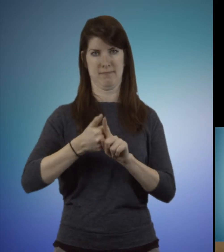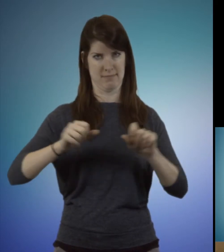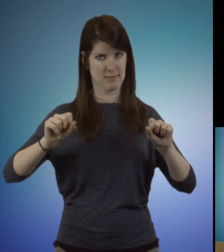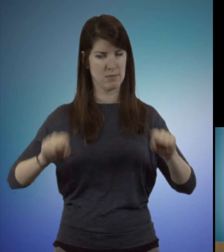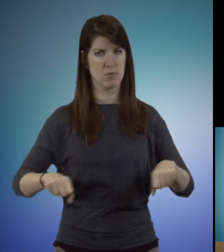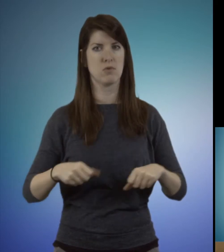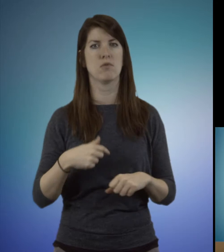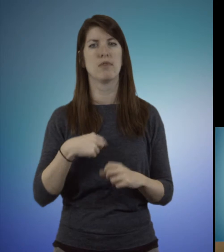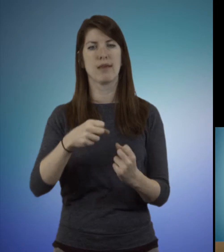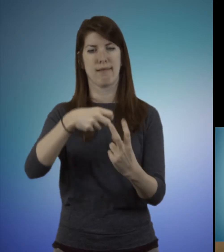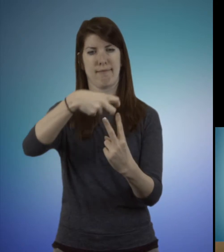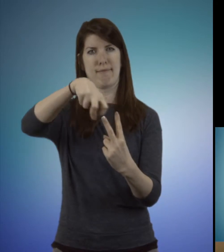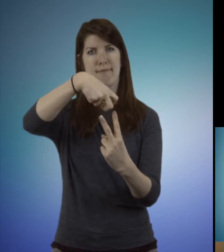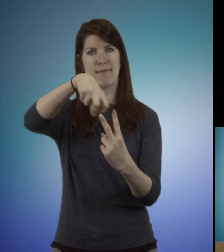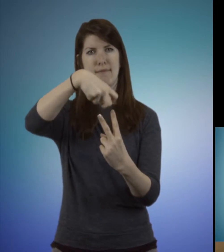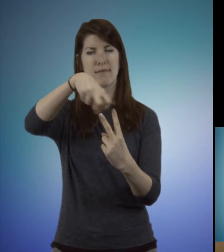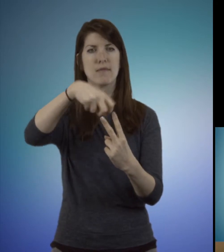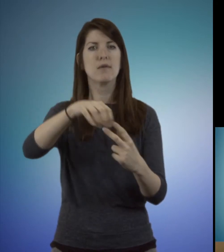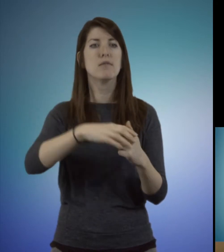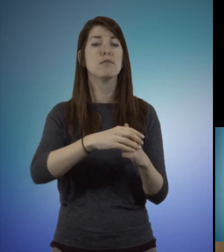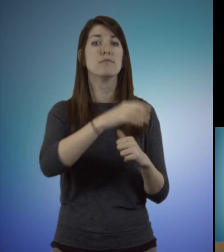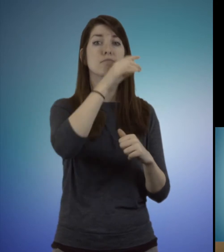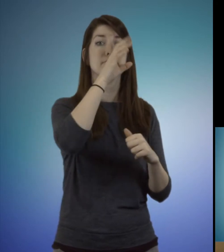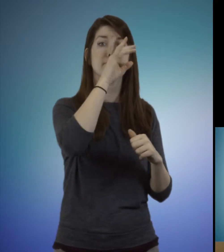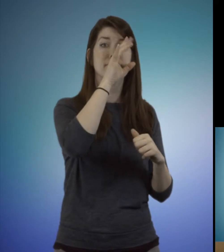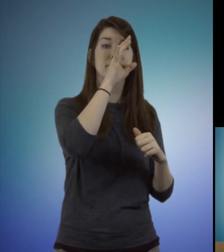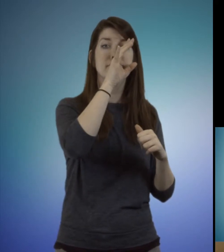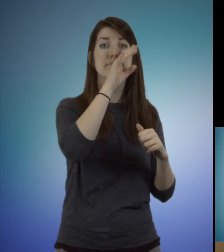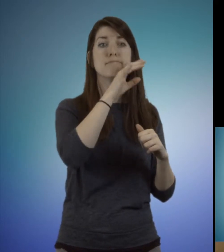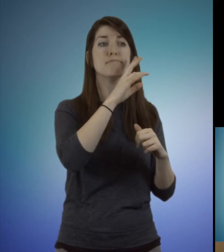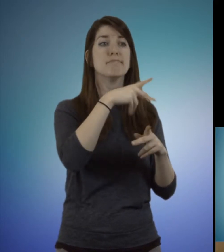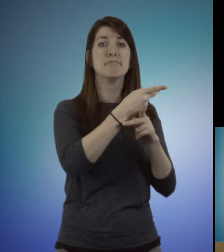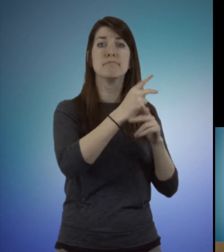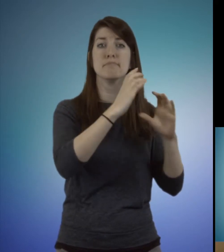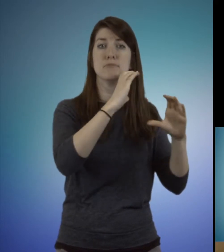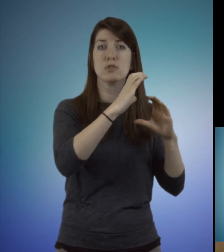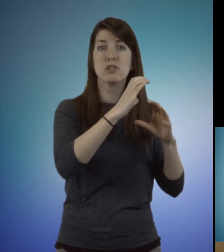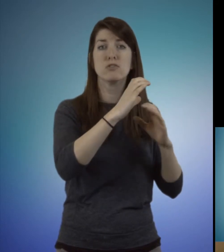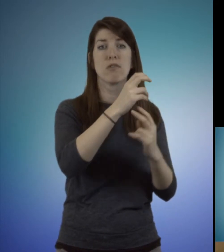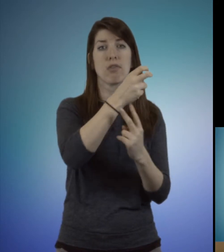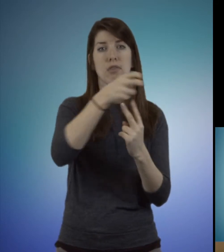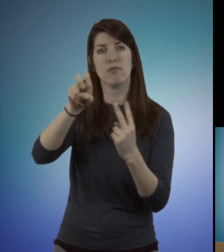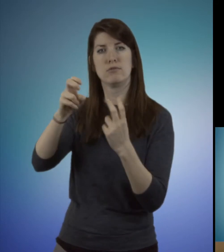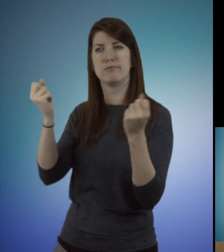has the ability to go between a spoken form of communication